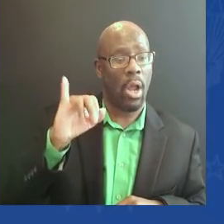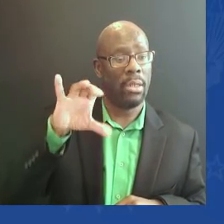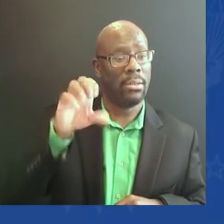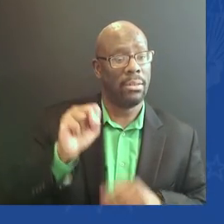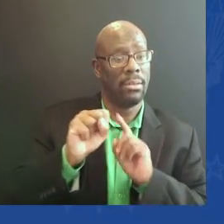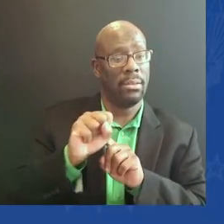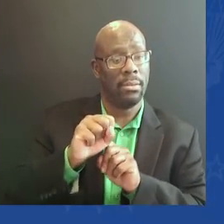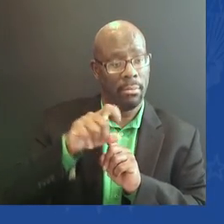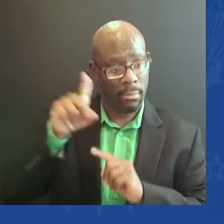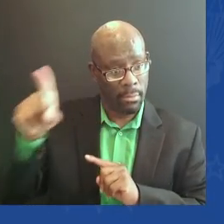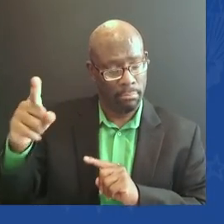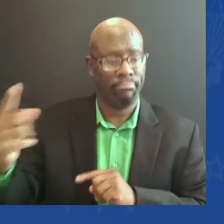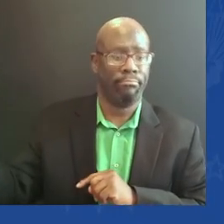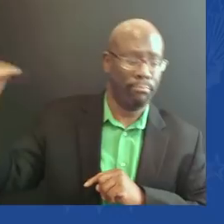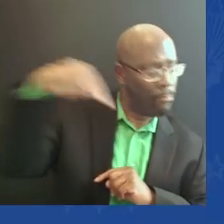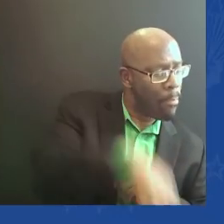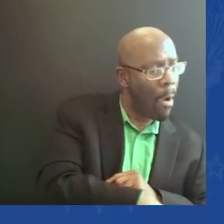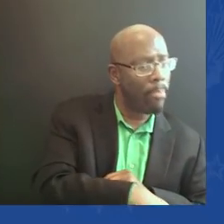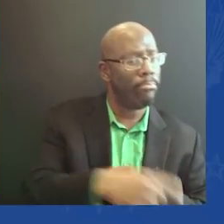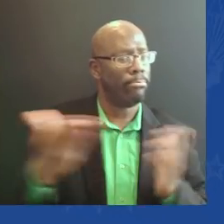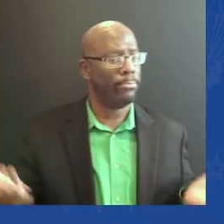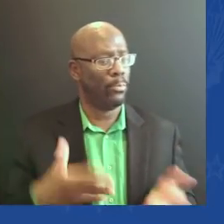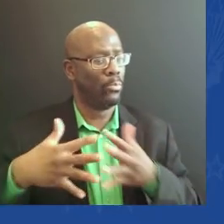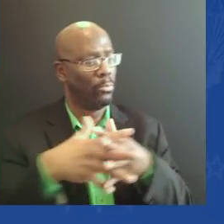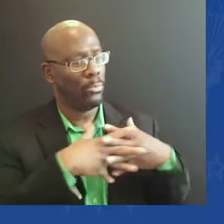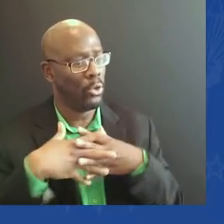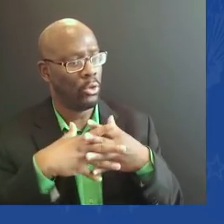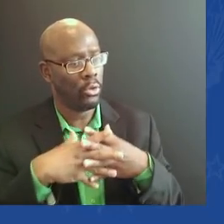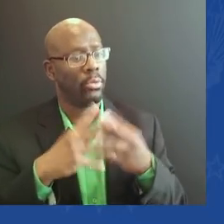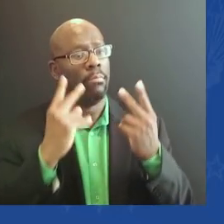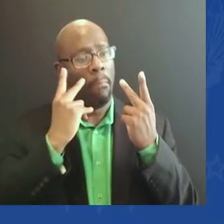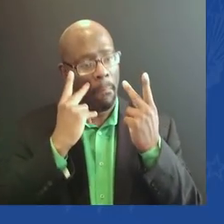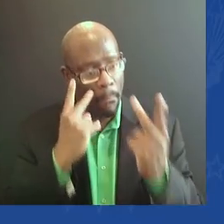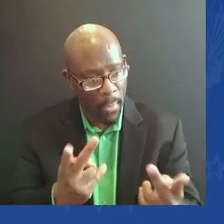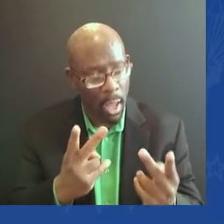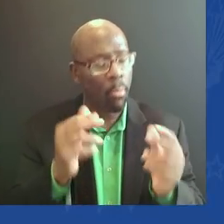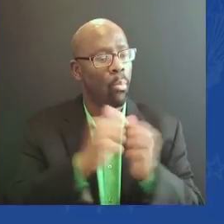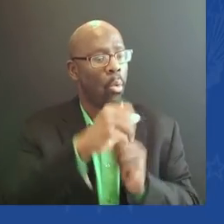with not only President Obama but with -- with the Catholic Church here.